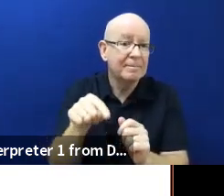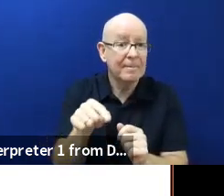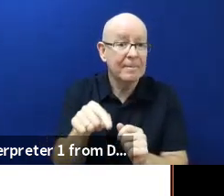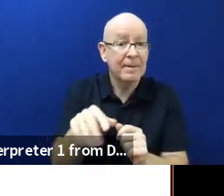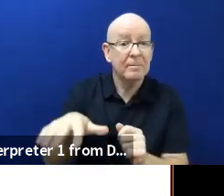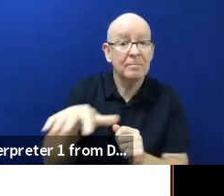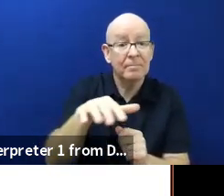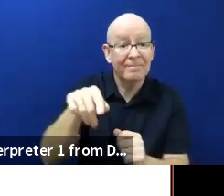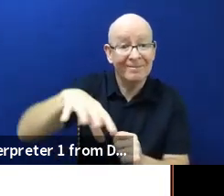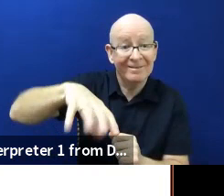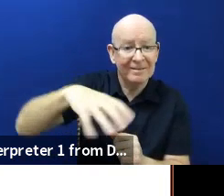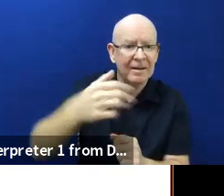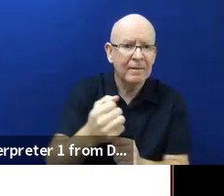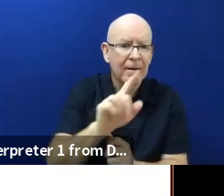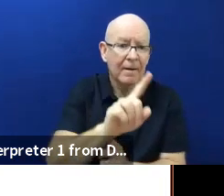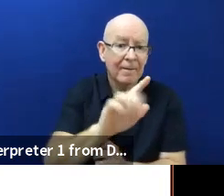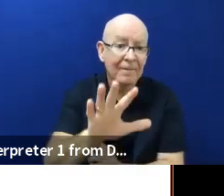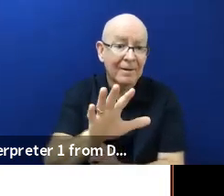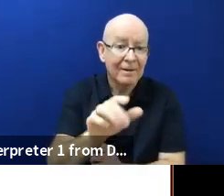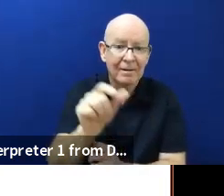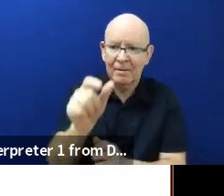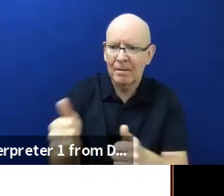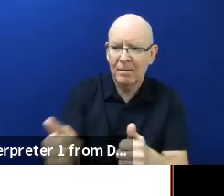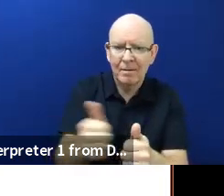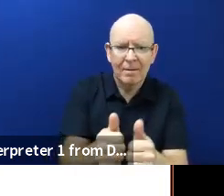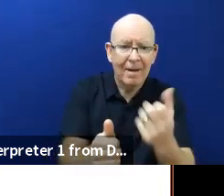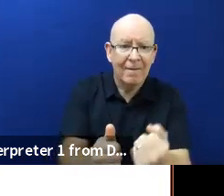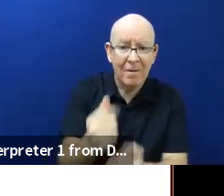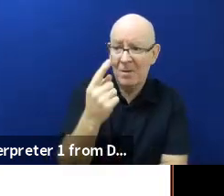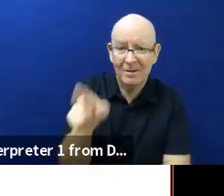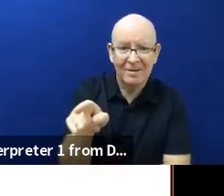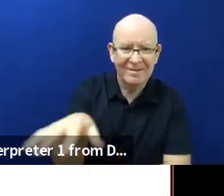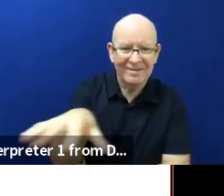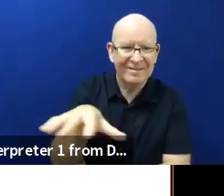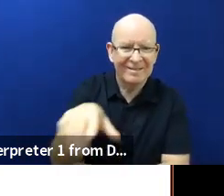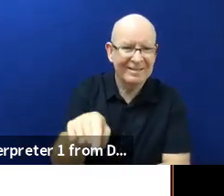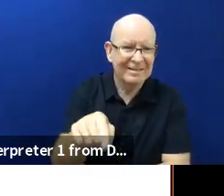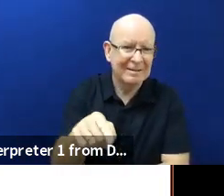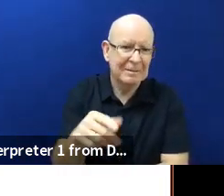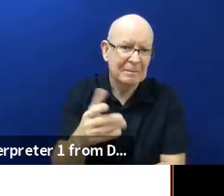my DRECS, especially in transportation, which is the sector that I work in most of the time,